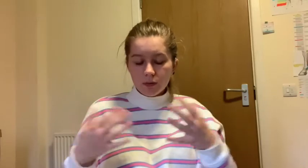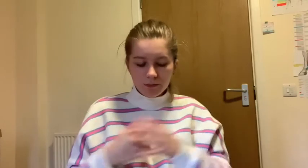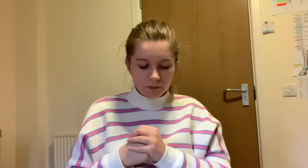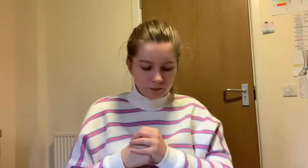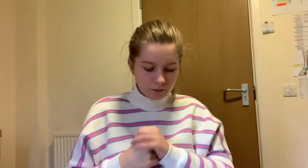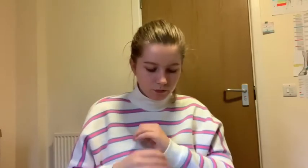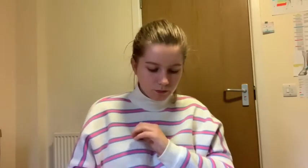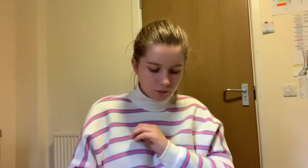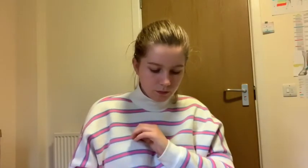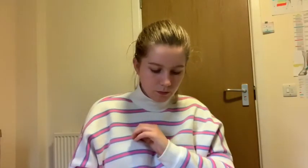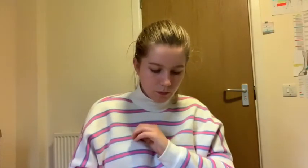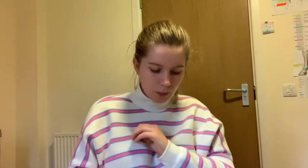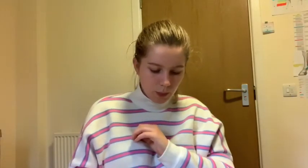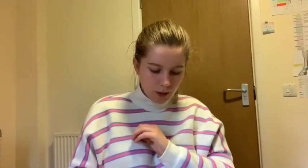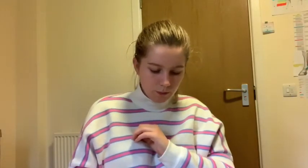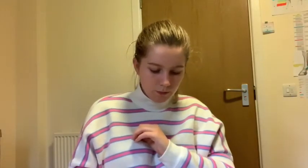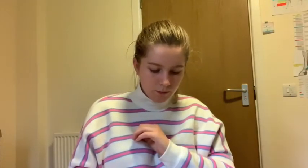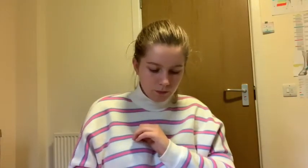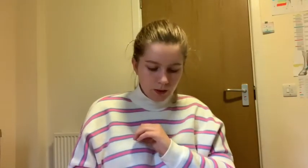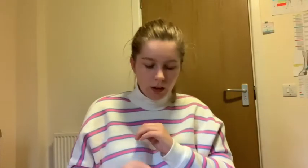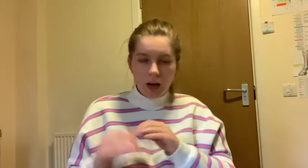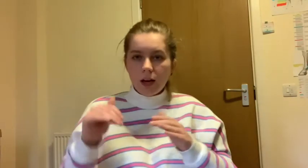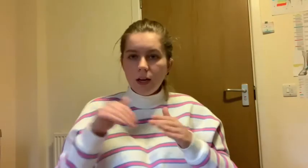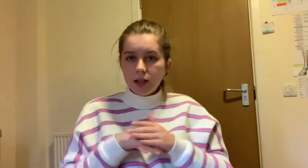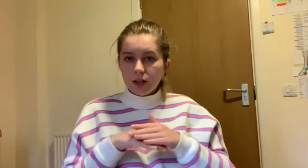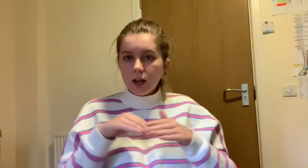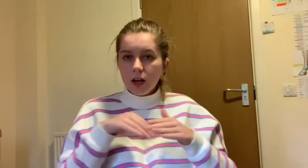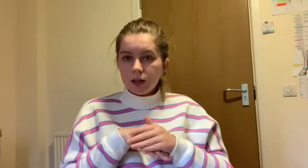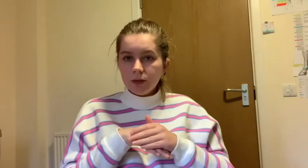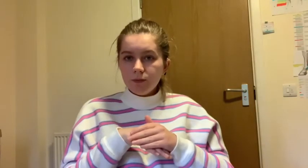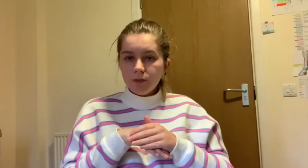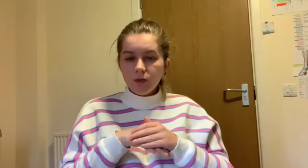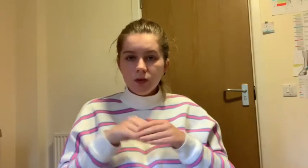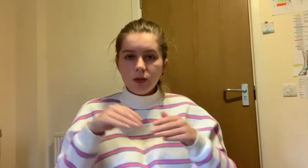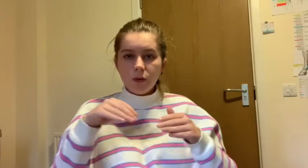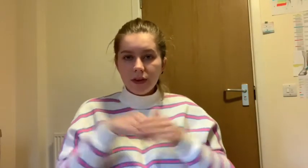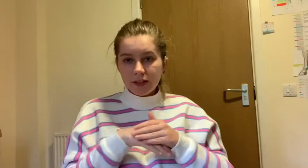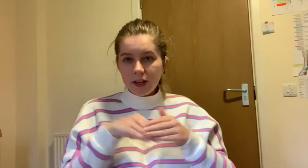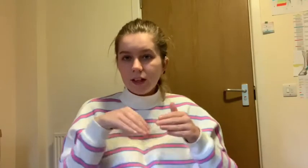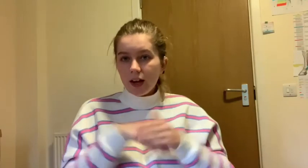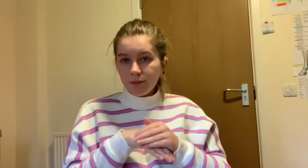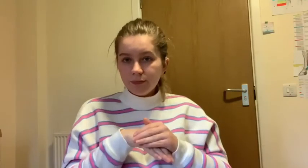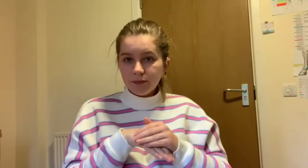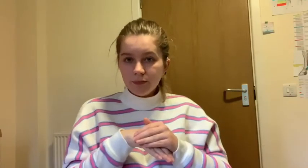"into that" so you say inside again.